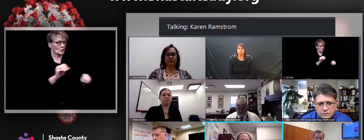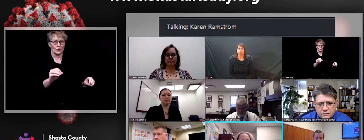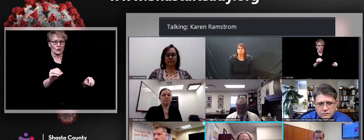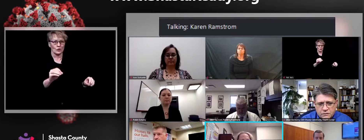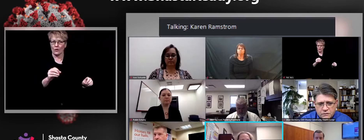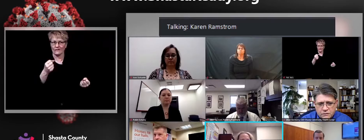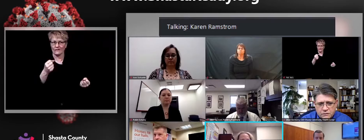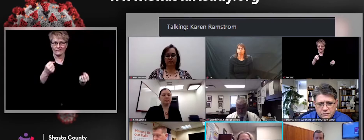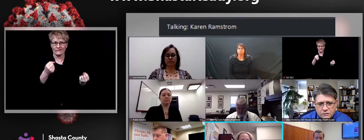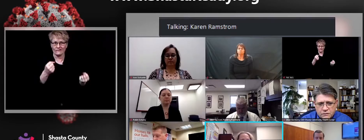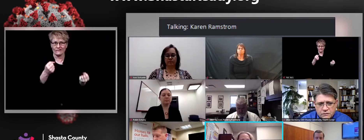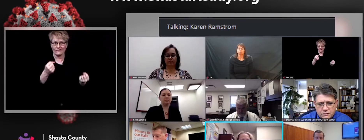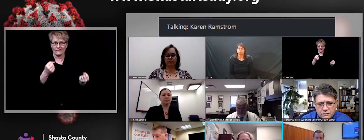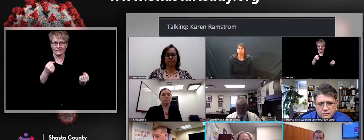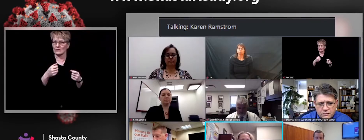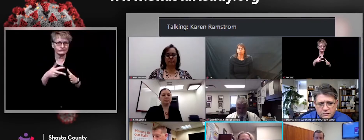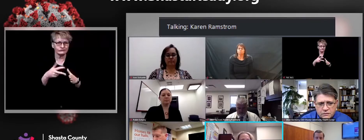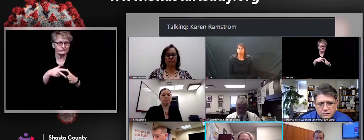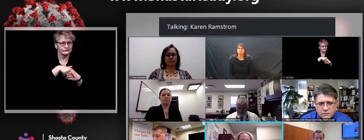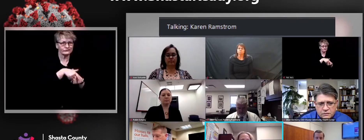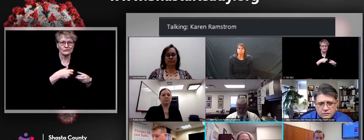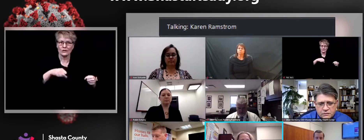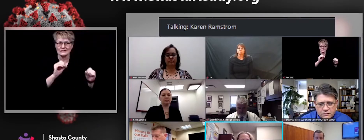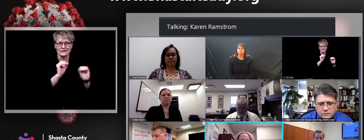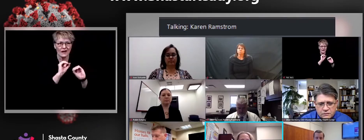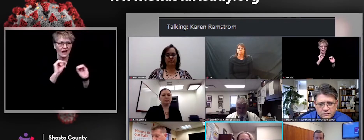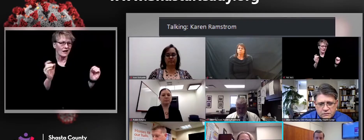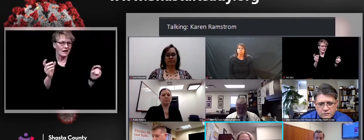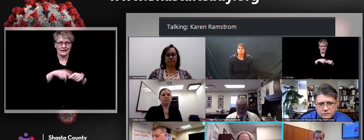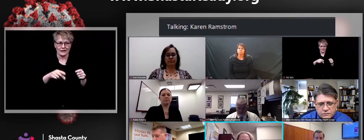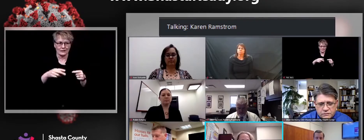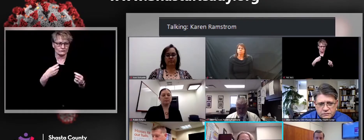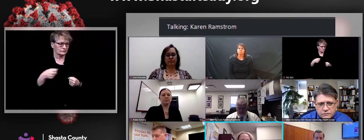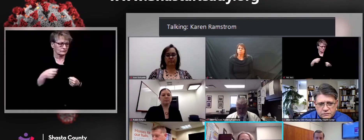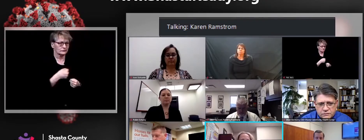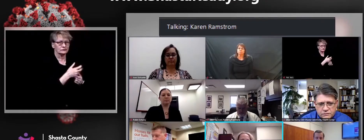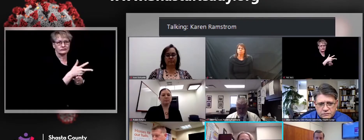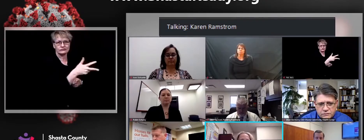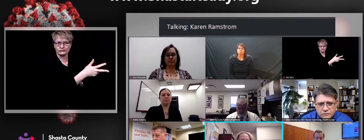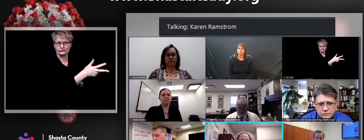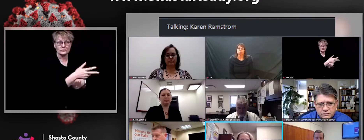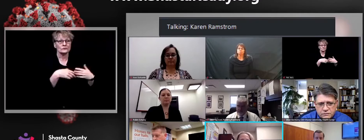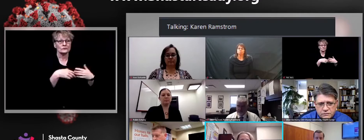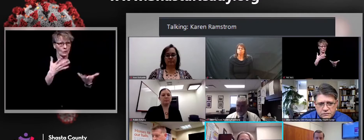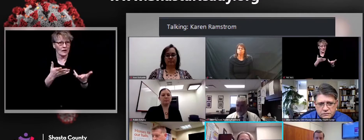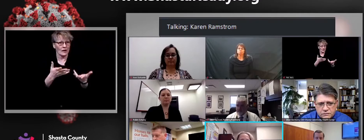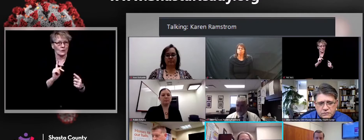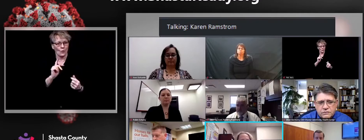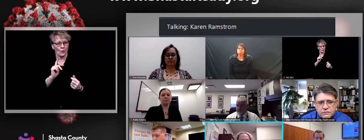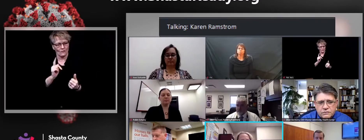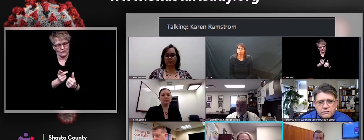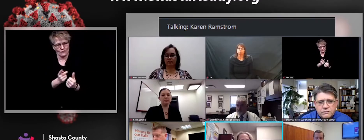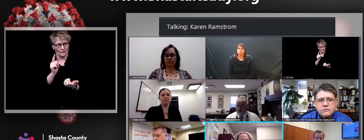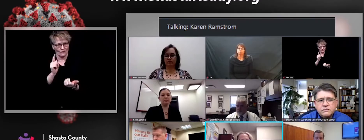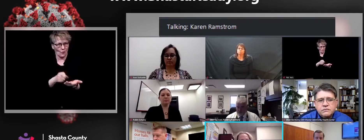maybe in group homes or other kinds of residential facilities. We've talked about using it for